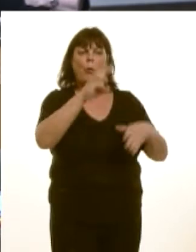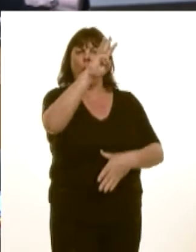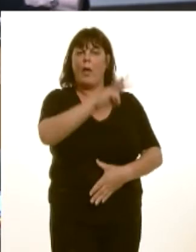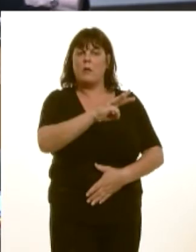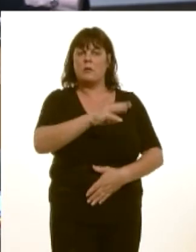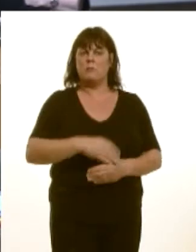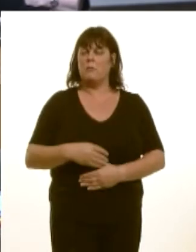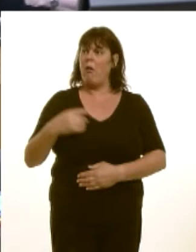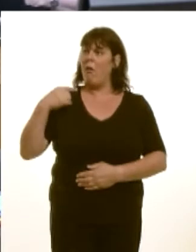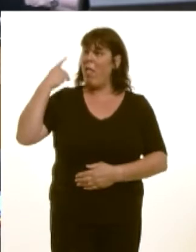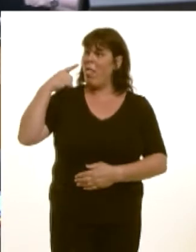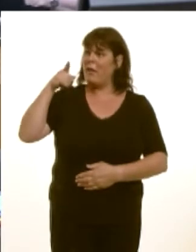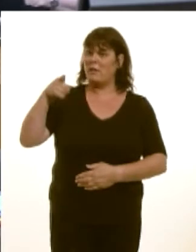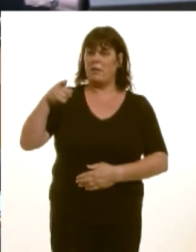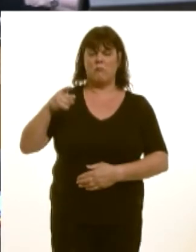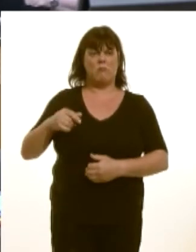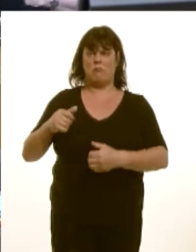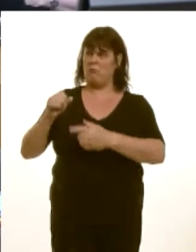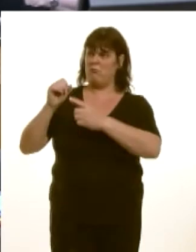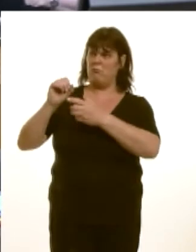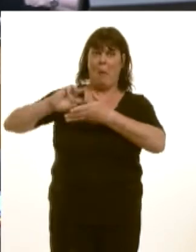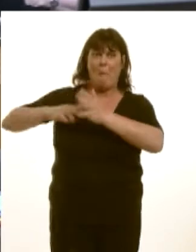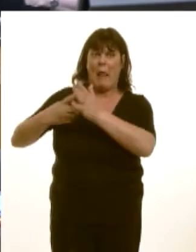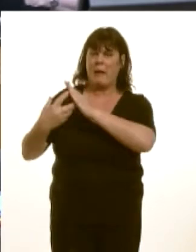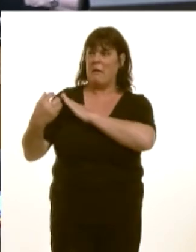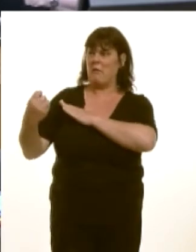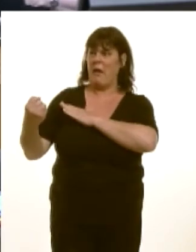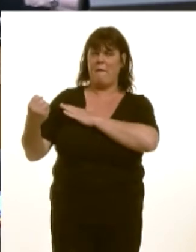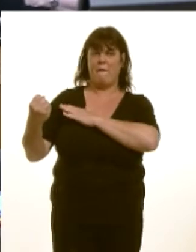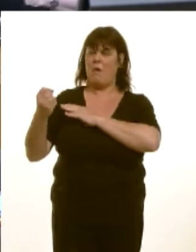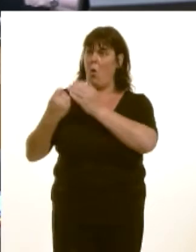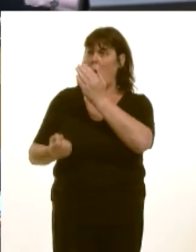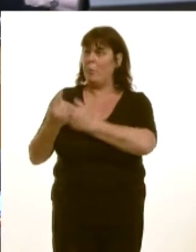is anything like as successful in offering opportunities to young people.